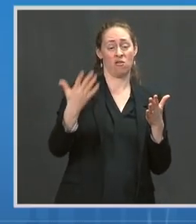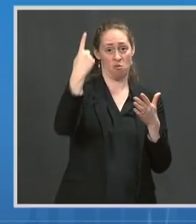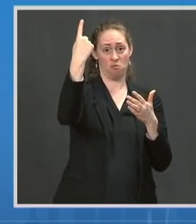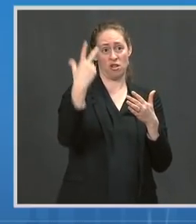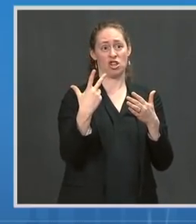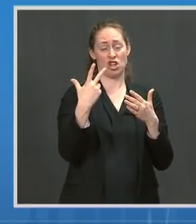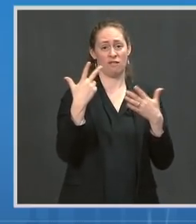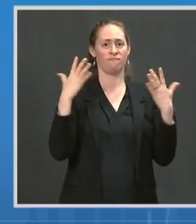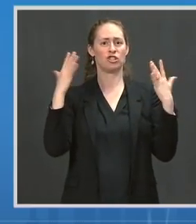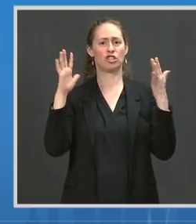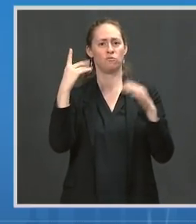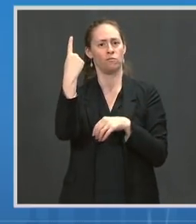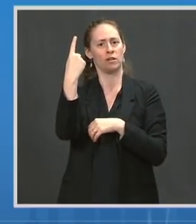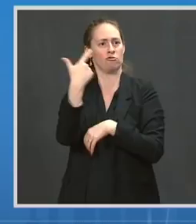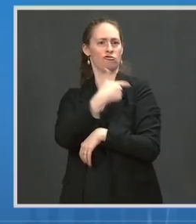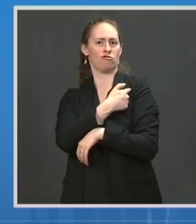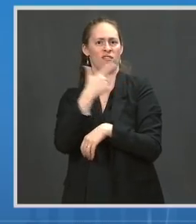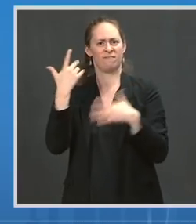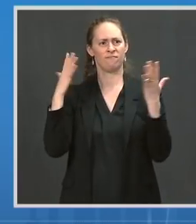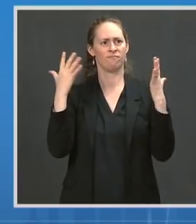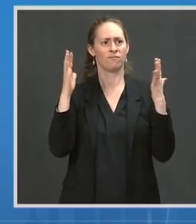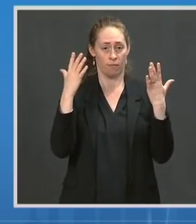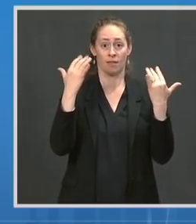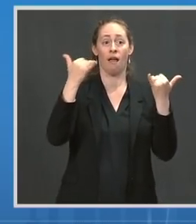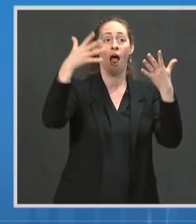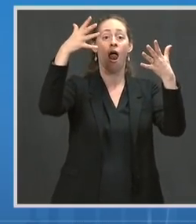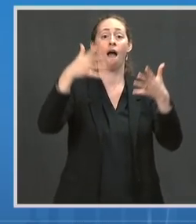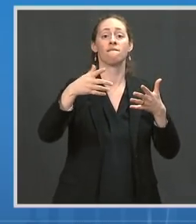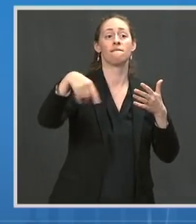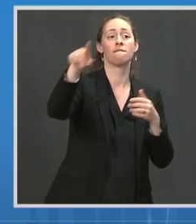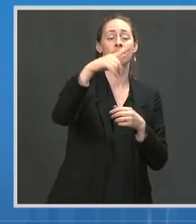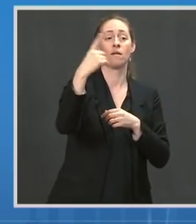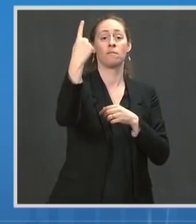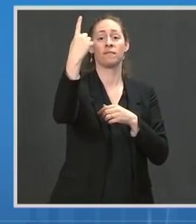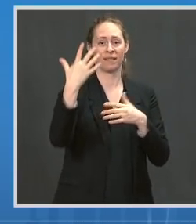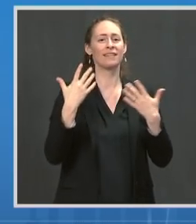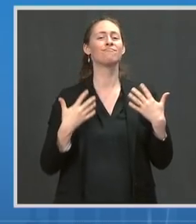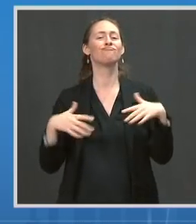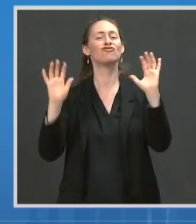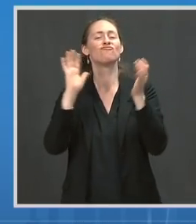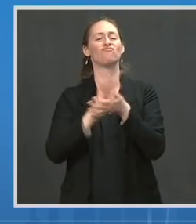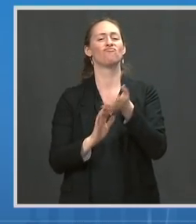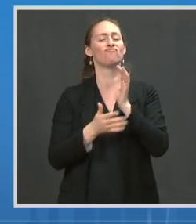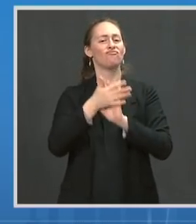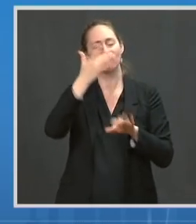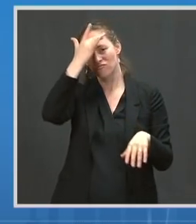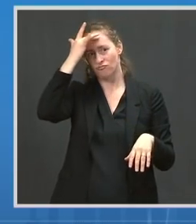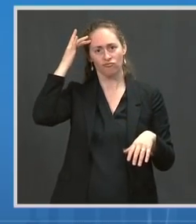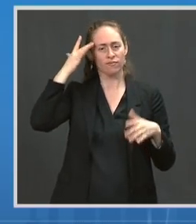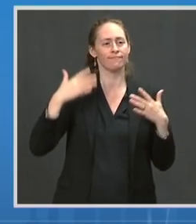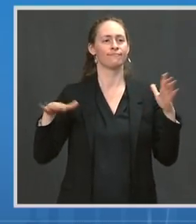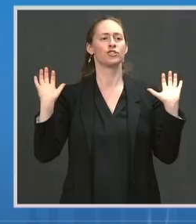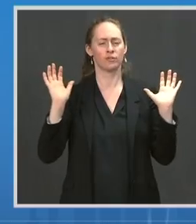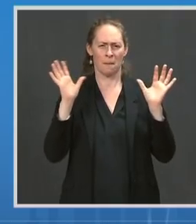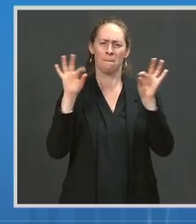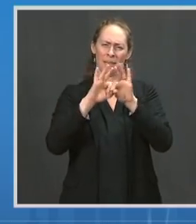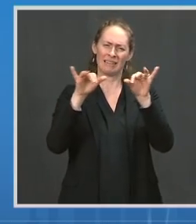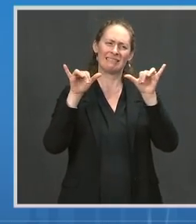and more than one fifth of the population is fully vaccinated. But we must continue to get many more people vaccinated.